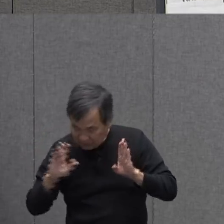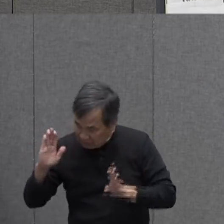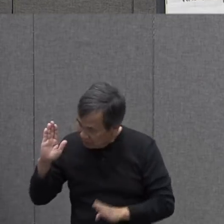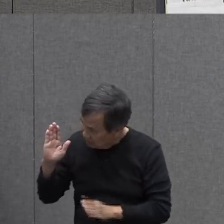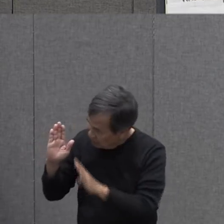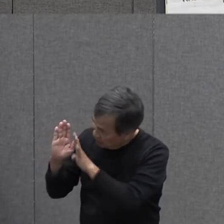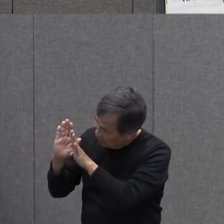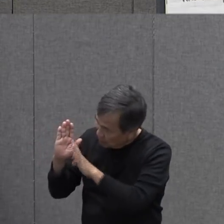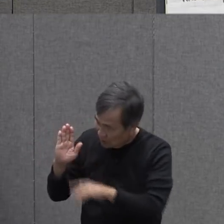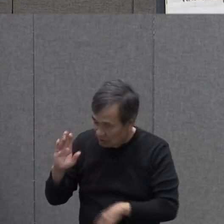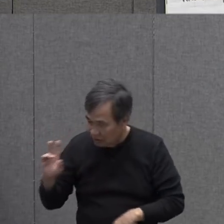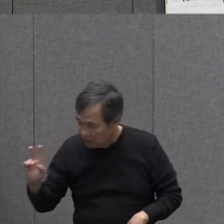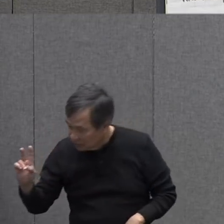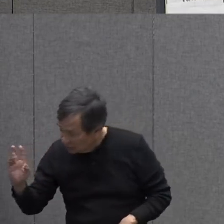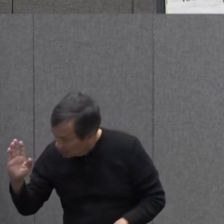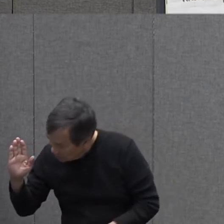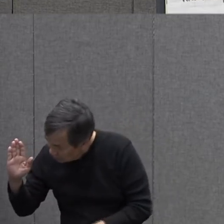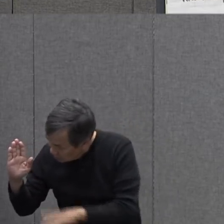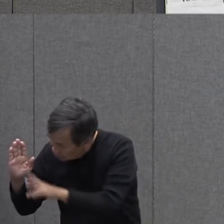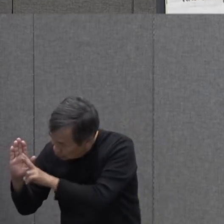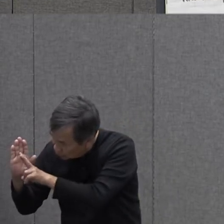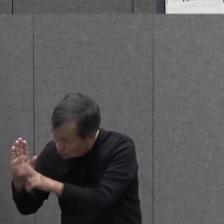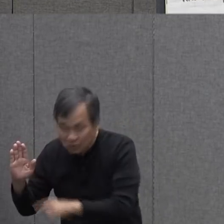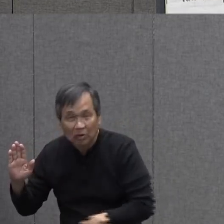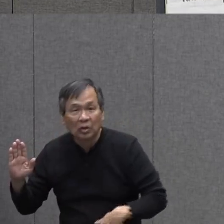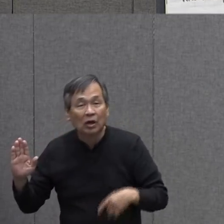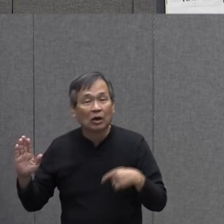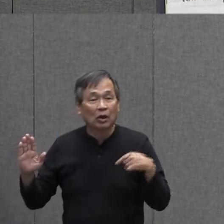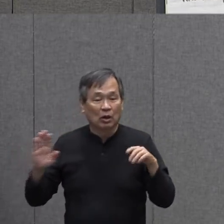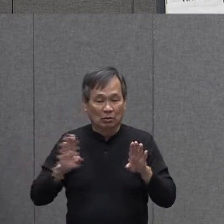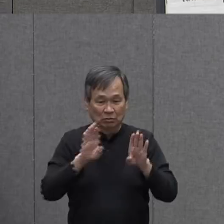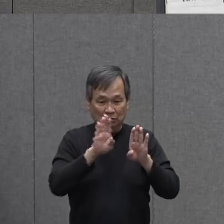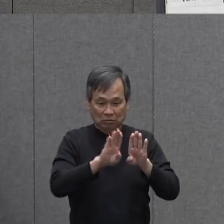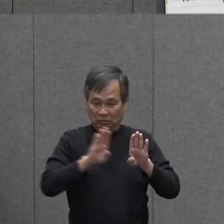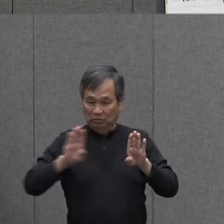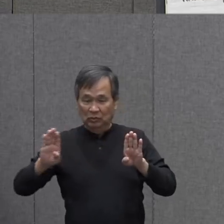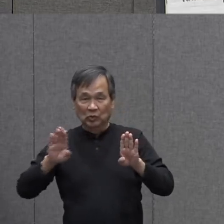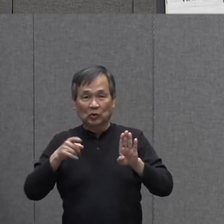which one has the smallest value.